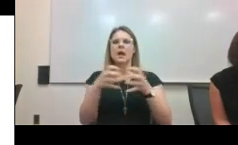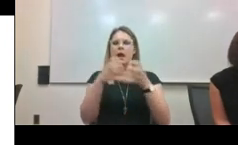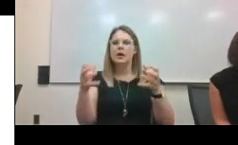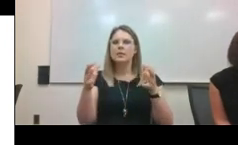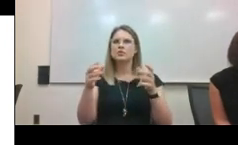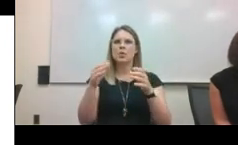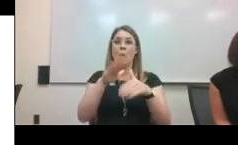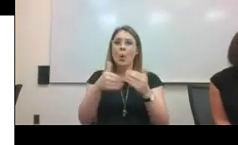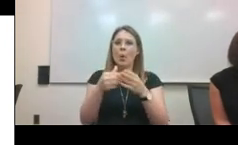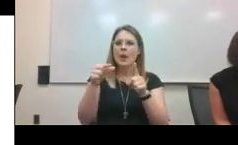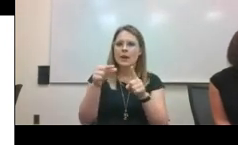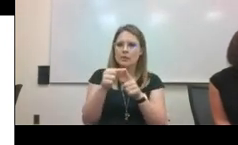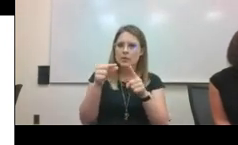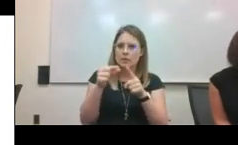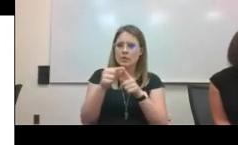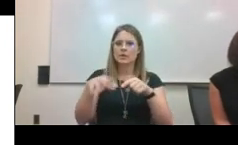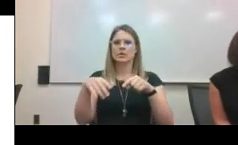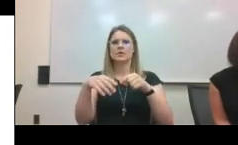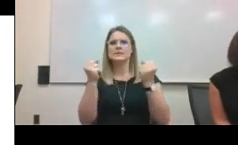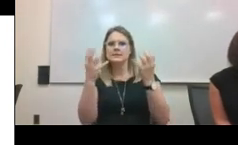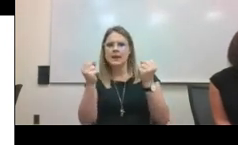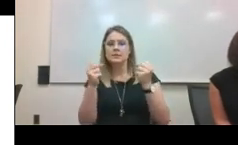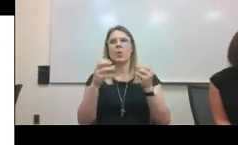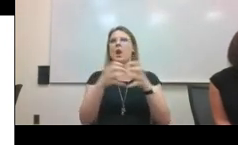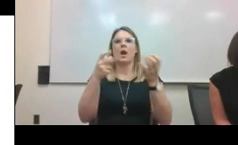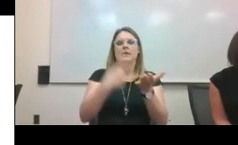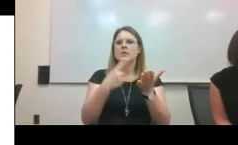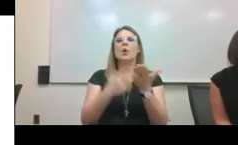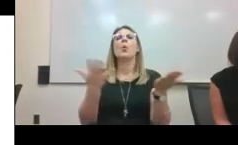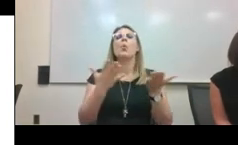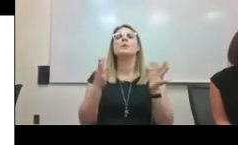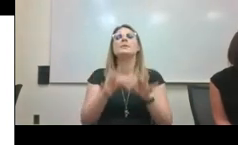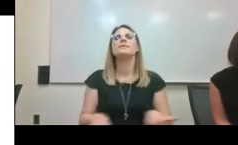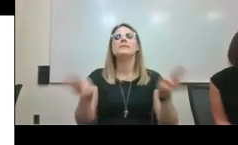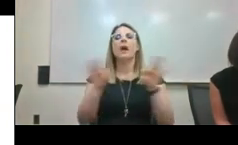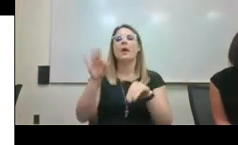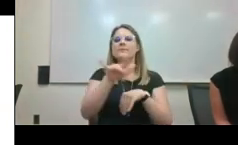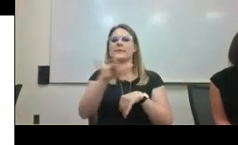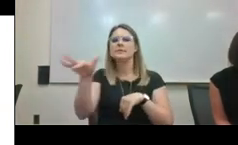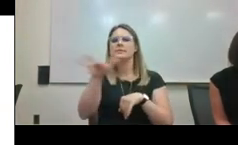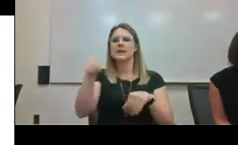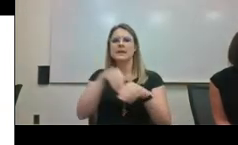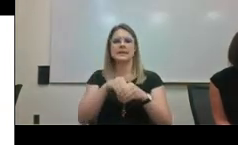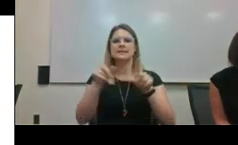and there was a lot of debate about what the value of fingerspelling should be in this. So, we did not focus on fingerspelling.